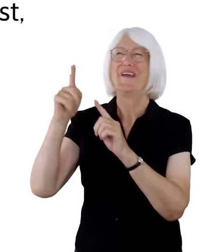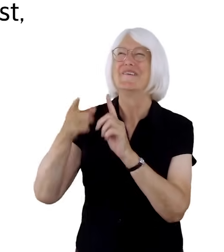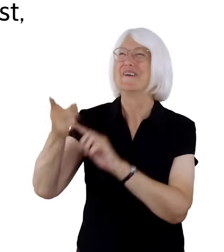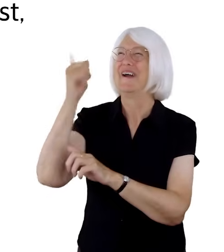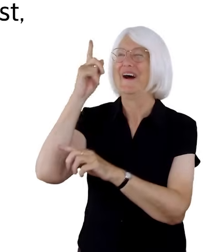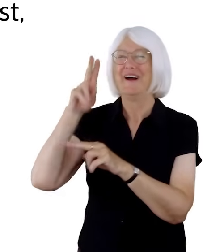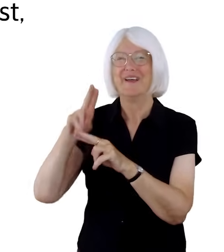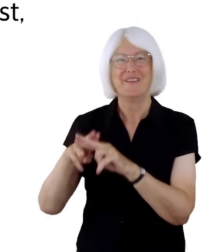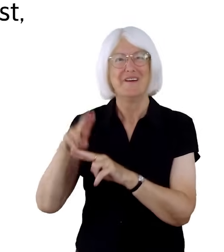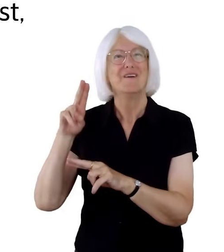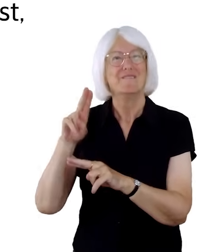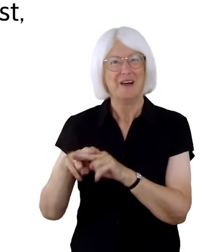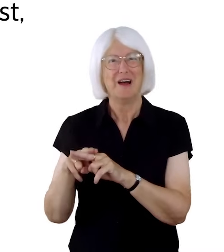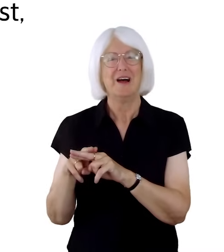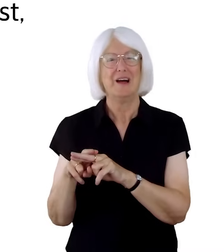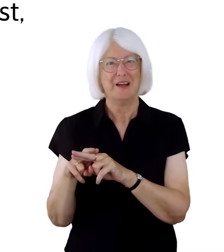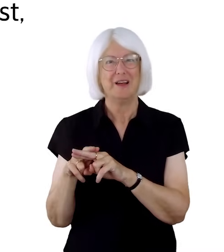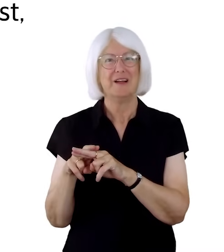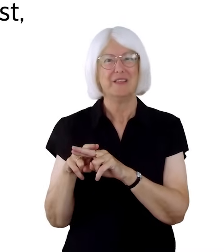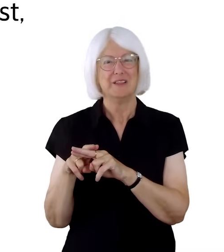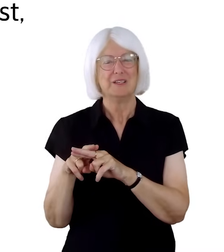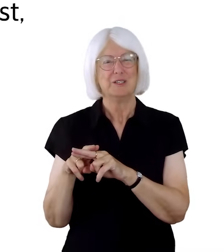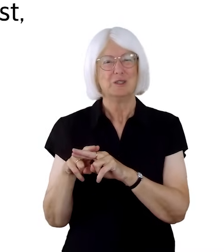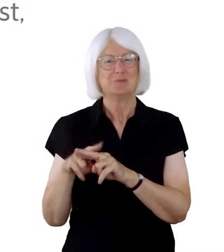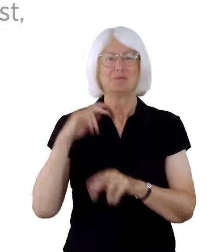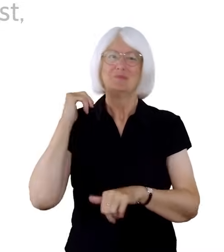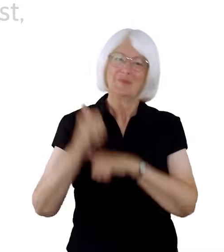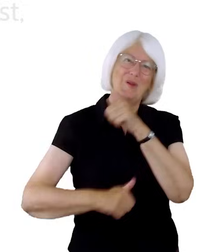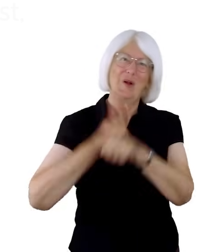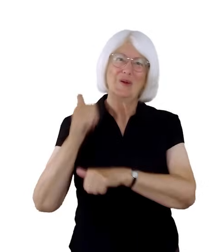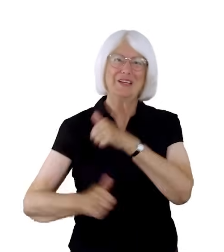In the glory of God the Father